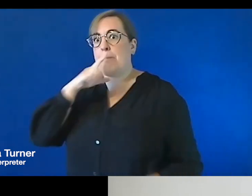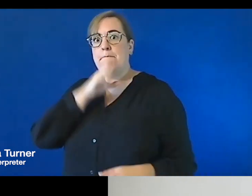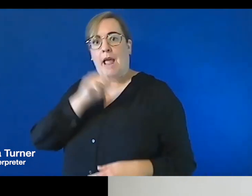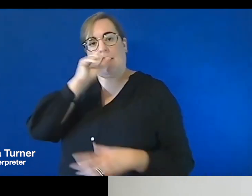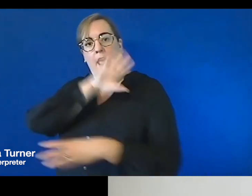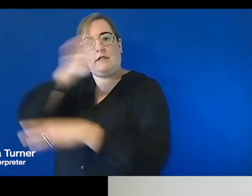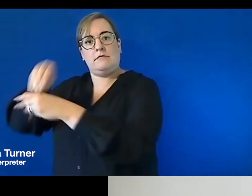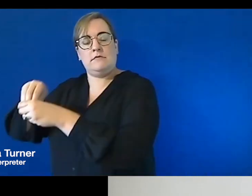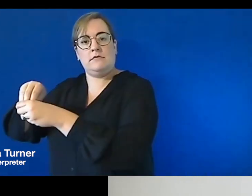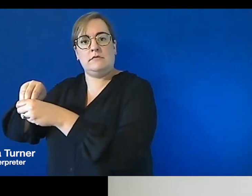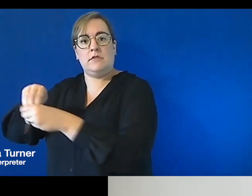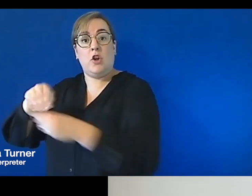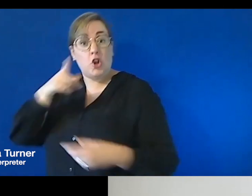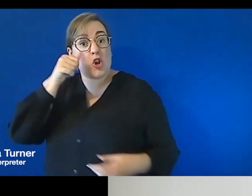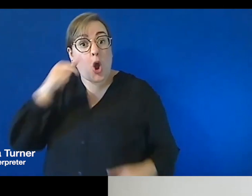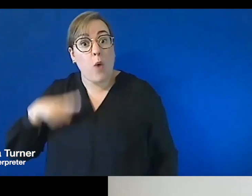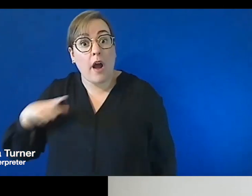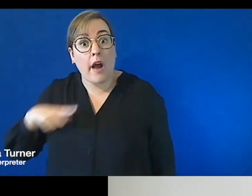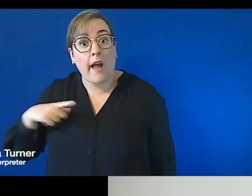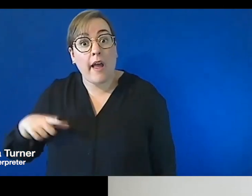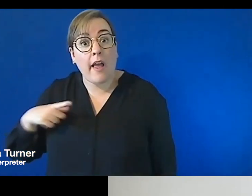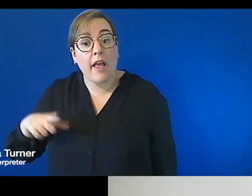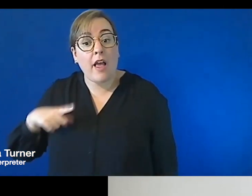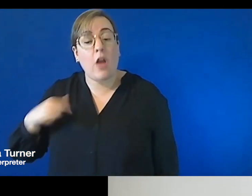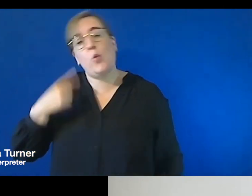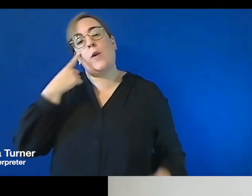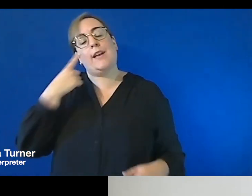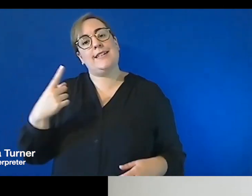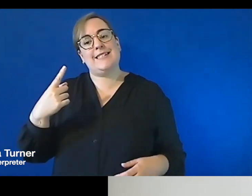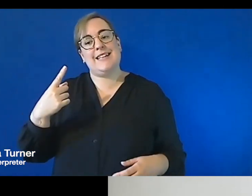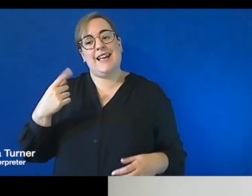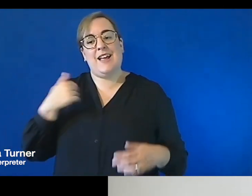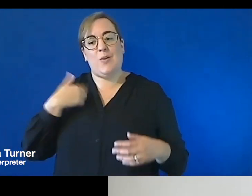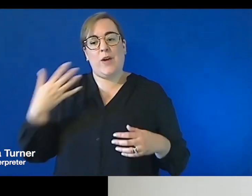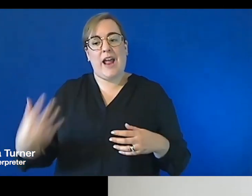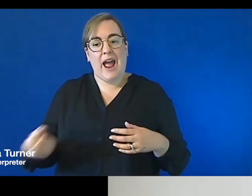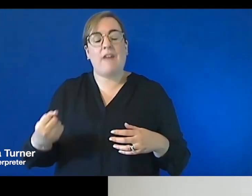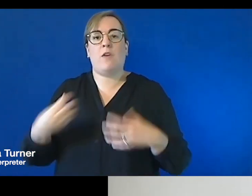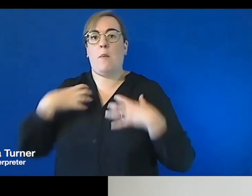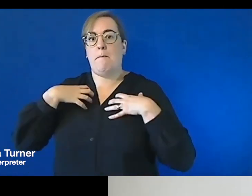do you know why, because way we will see that our hackathons more efficient and they deliver